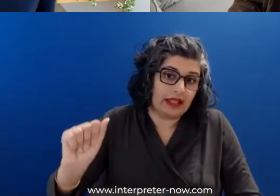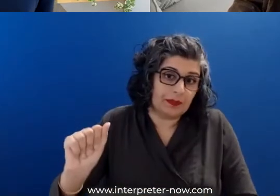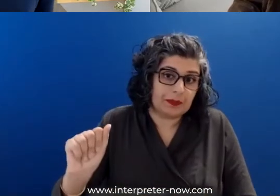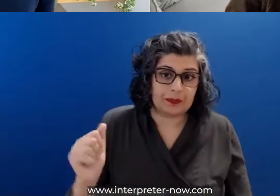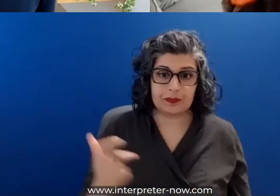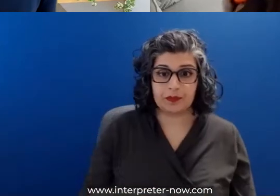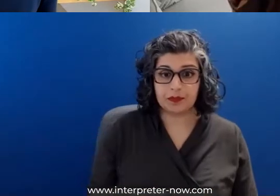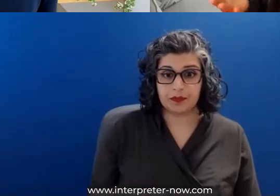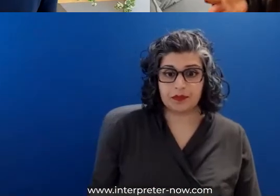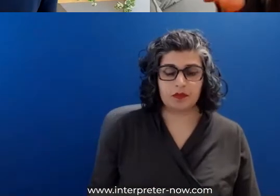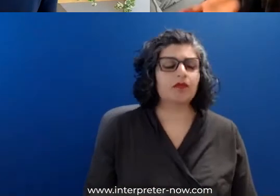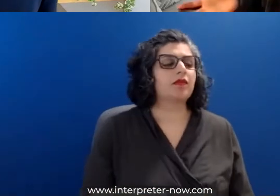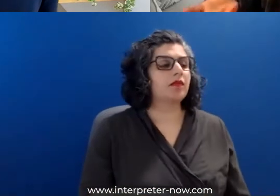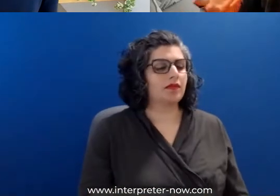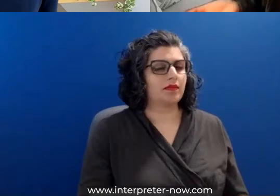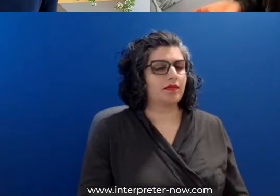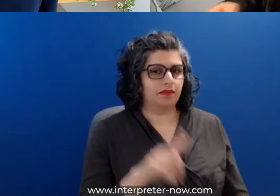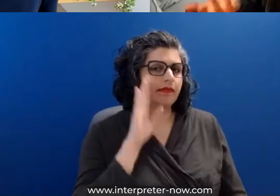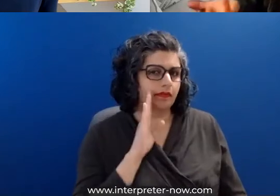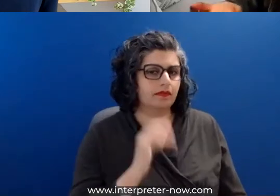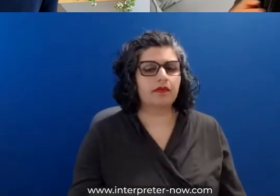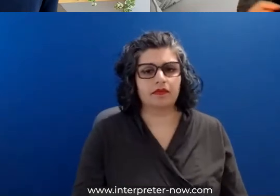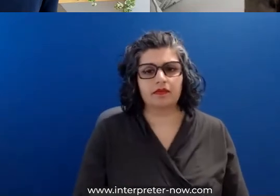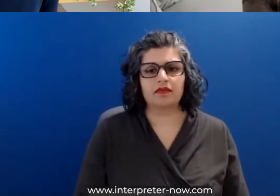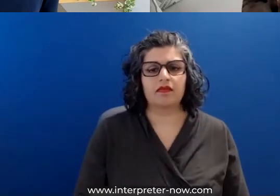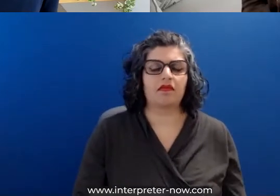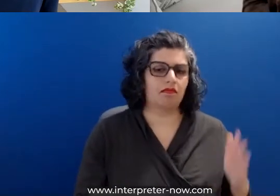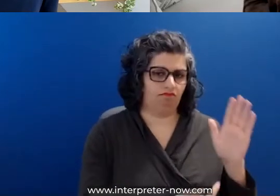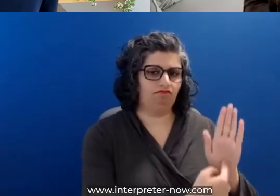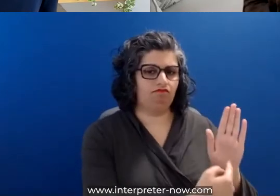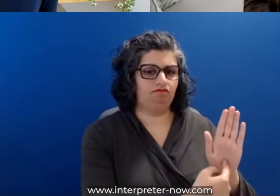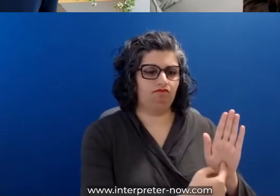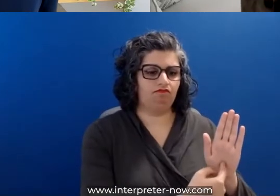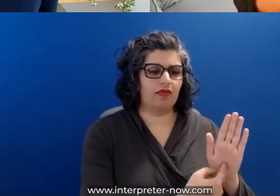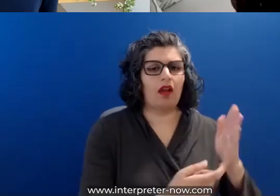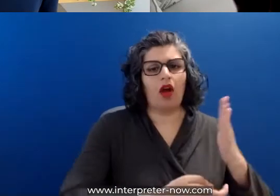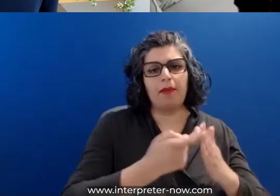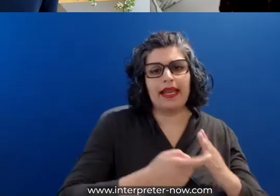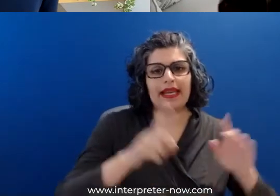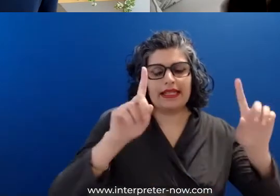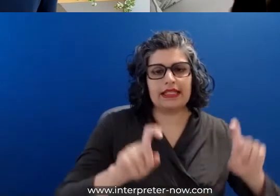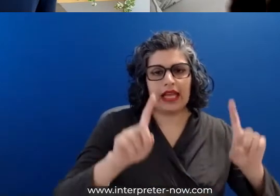Let's take the example of automated test proctoring software. As most of us know,